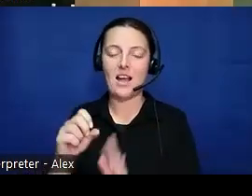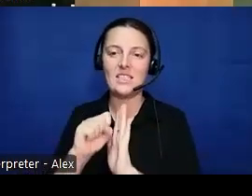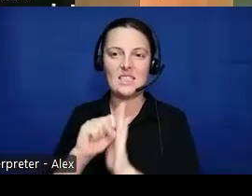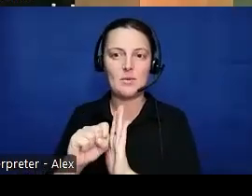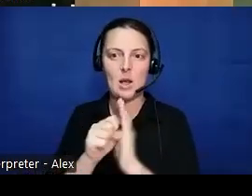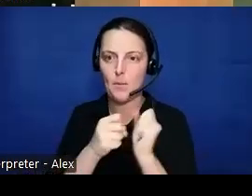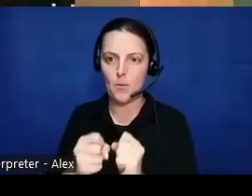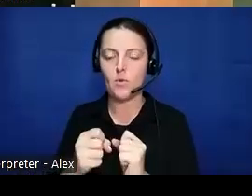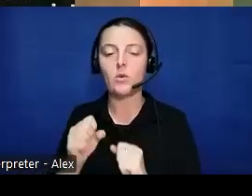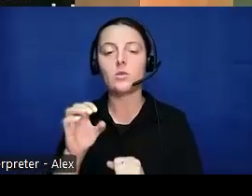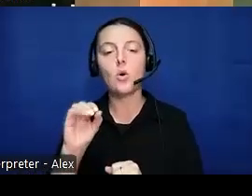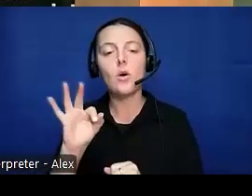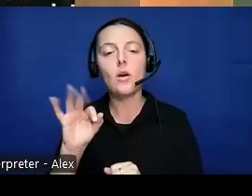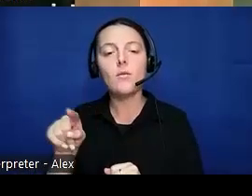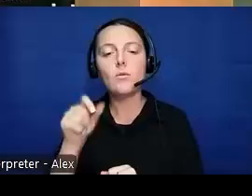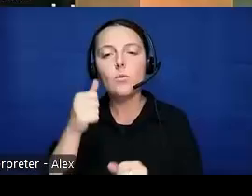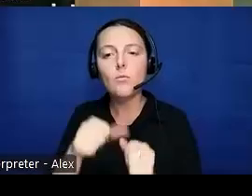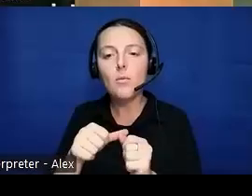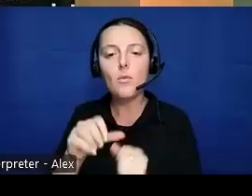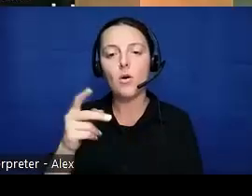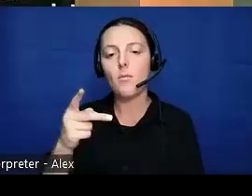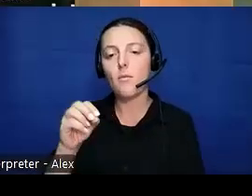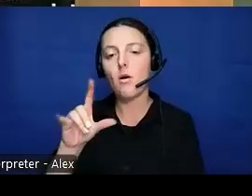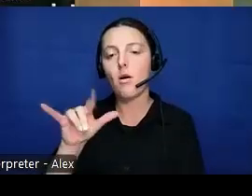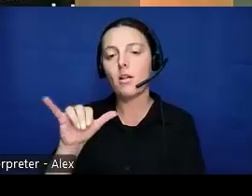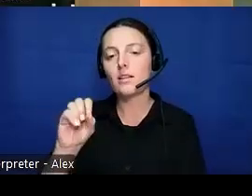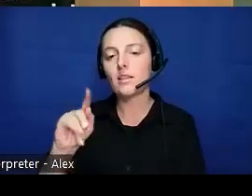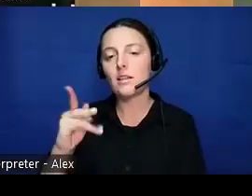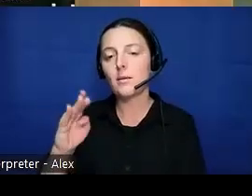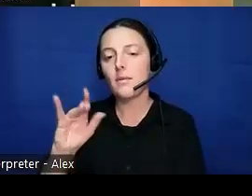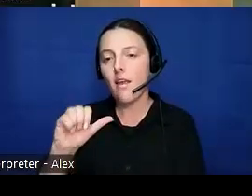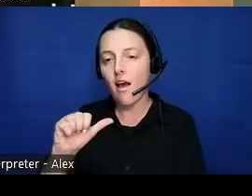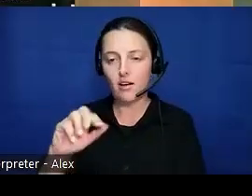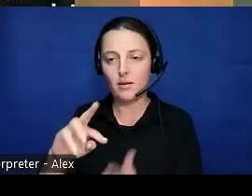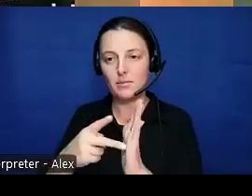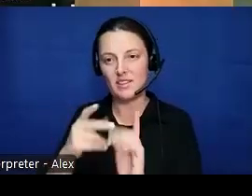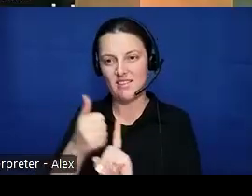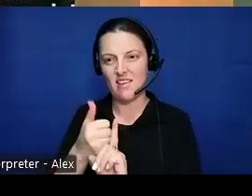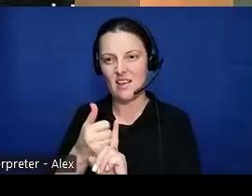it's an condition where you just itch all the time etc. Um and this had never been described actually